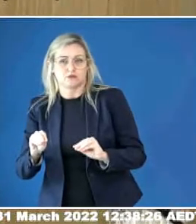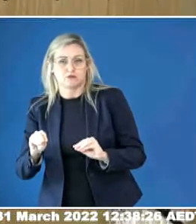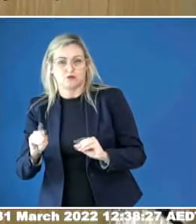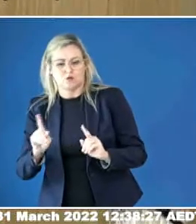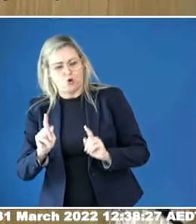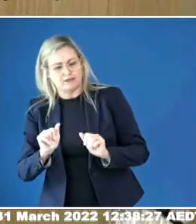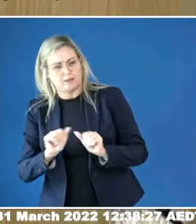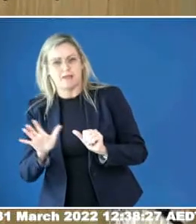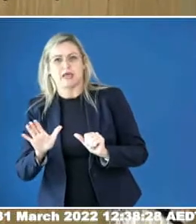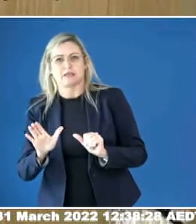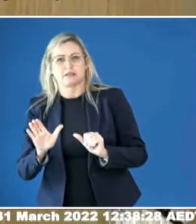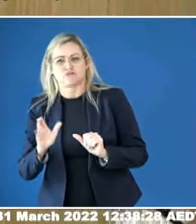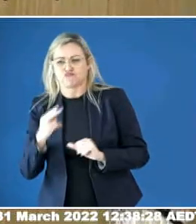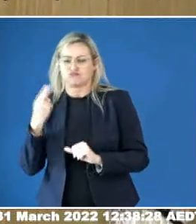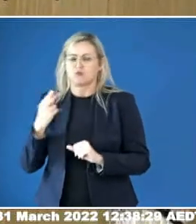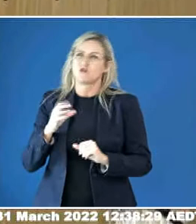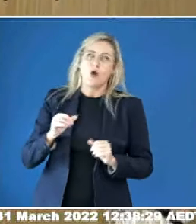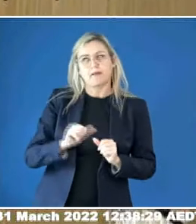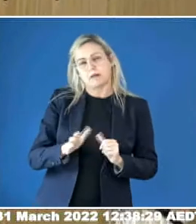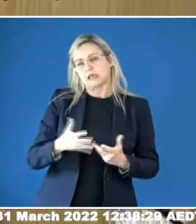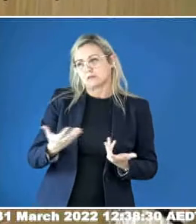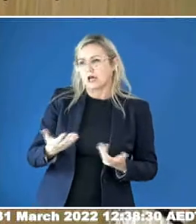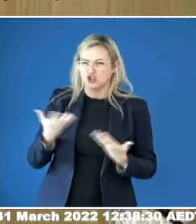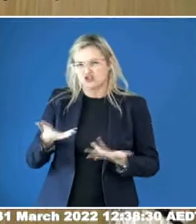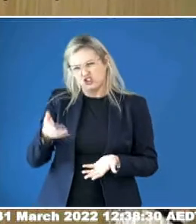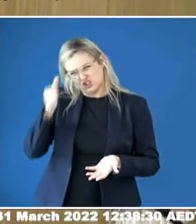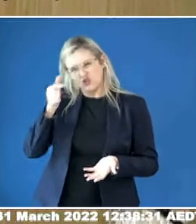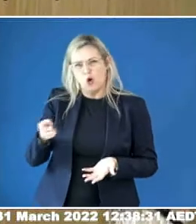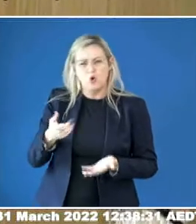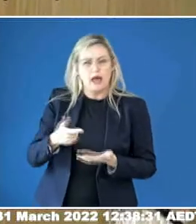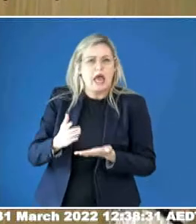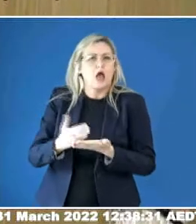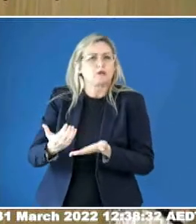best way to have - no, not the best, but, you know, how to have a safe relationship,